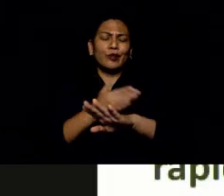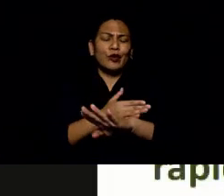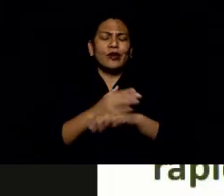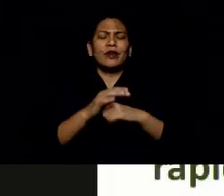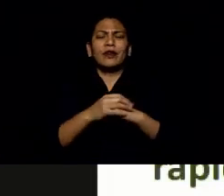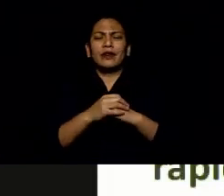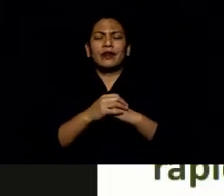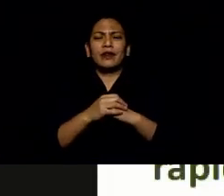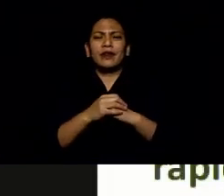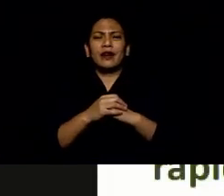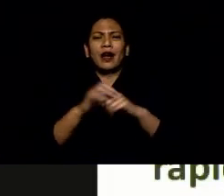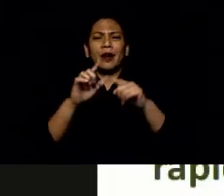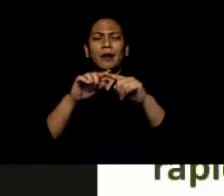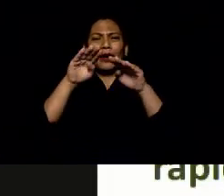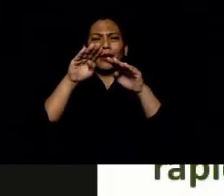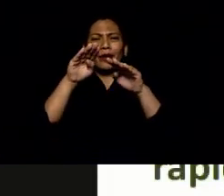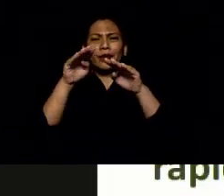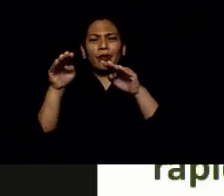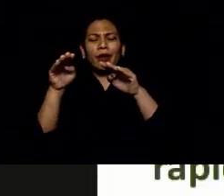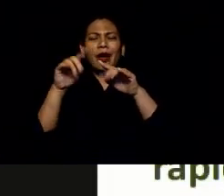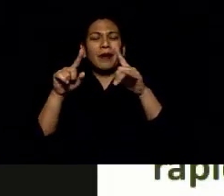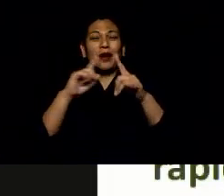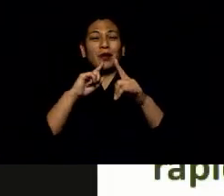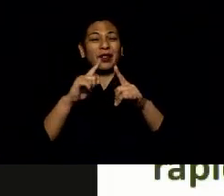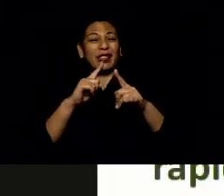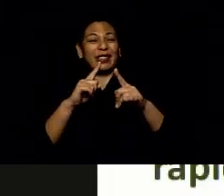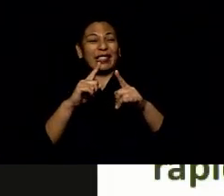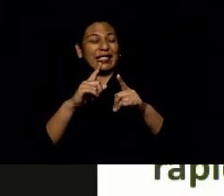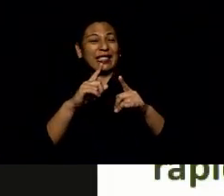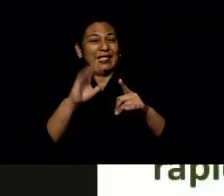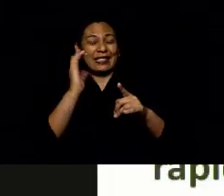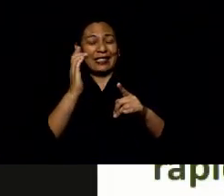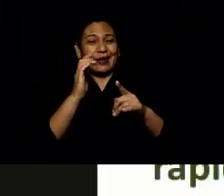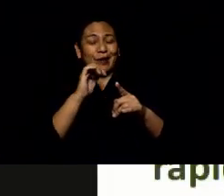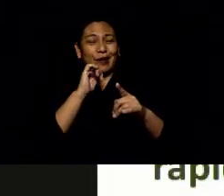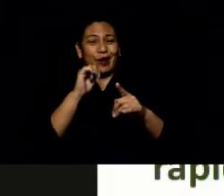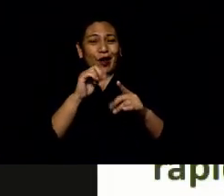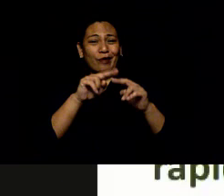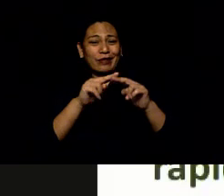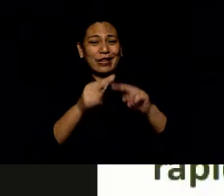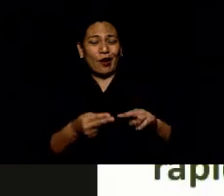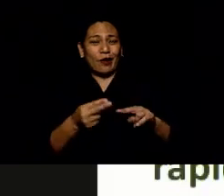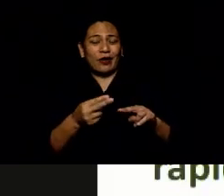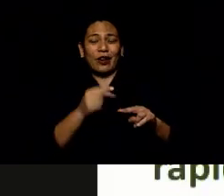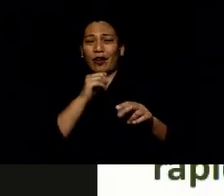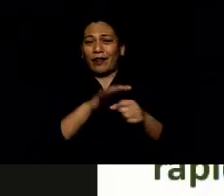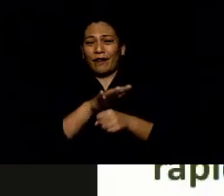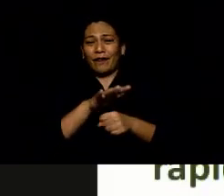very little sign that we are bringing it down to the level that we need.